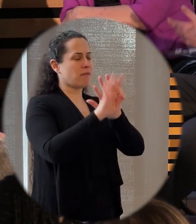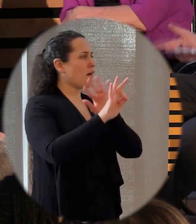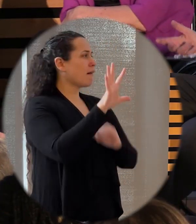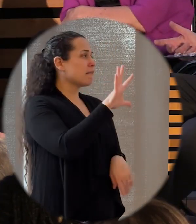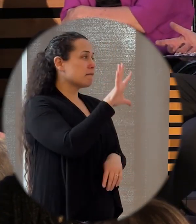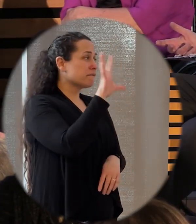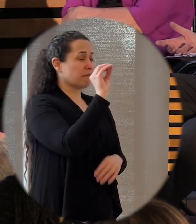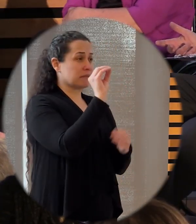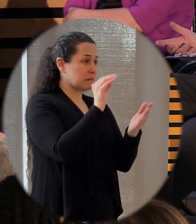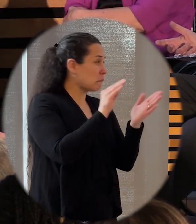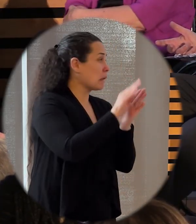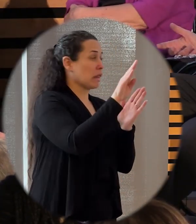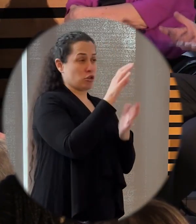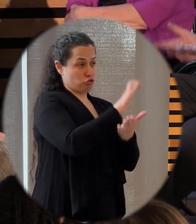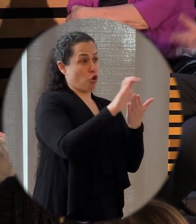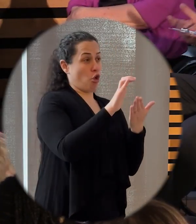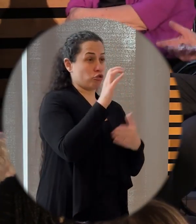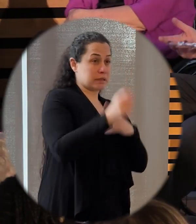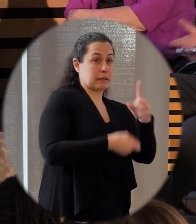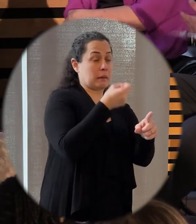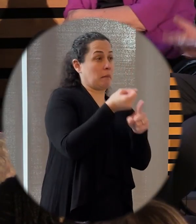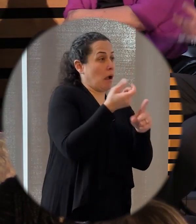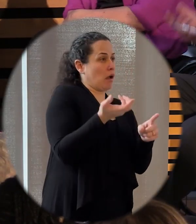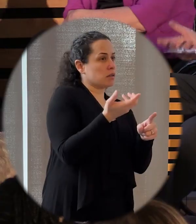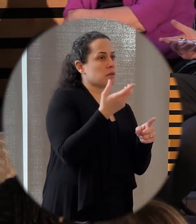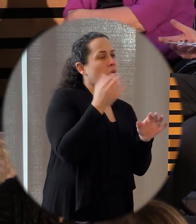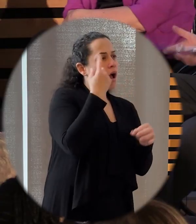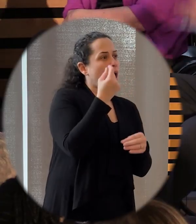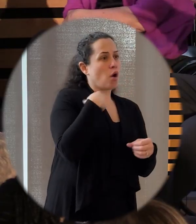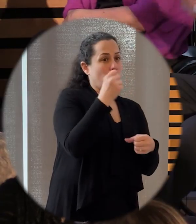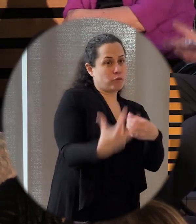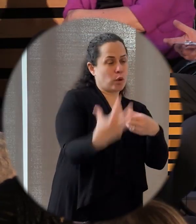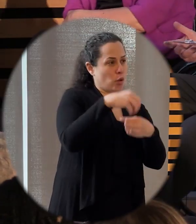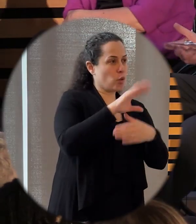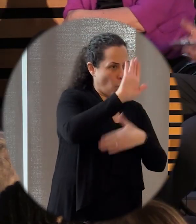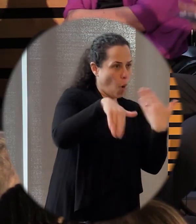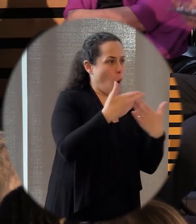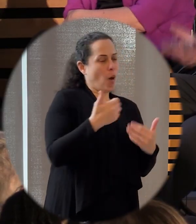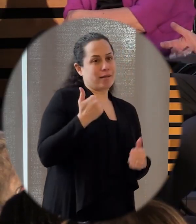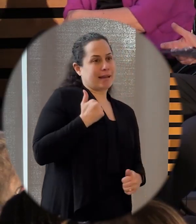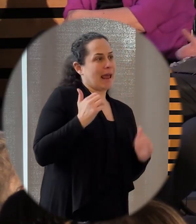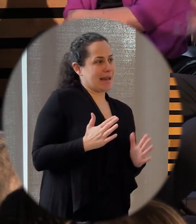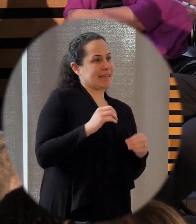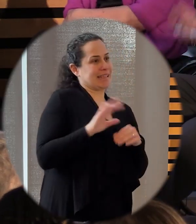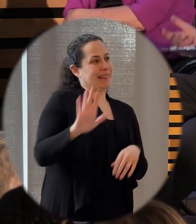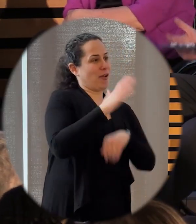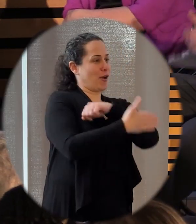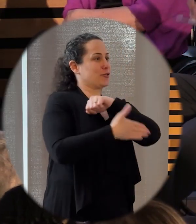and impact by uniting to include all Canadians to participate in their nation to the best of